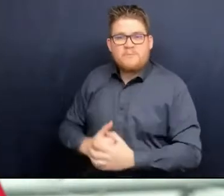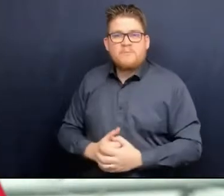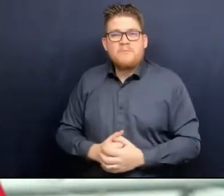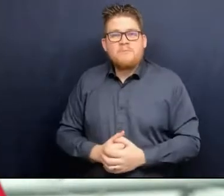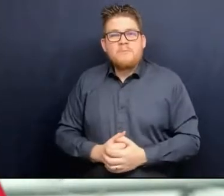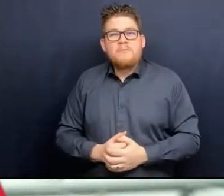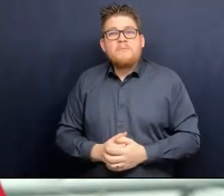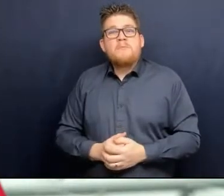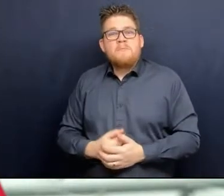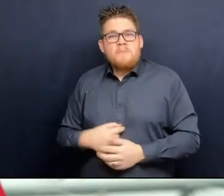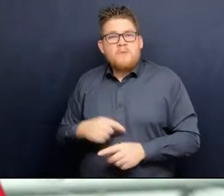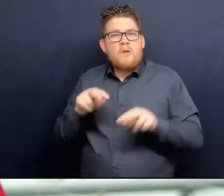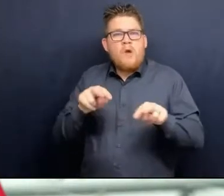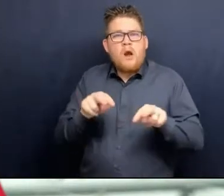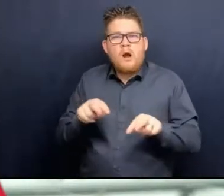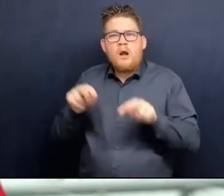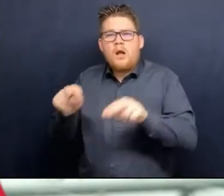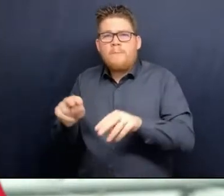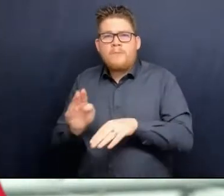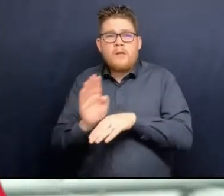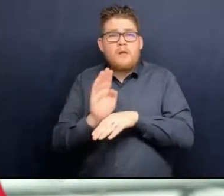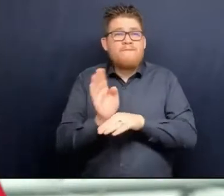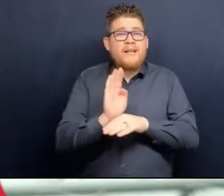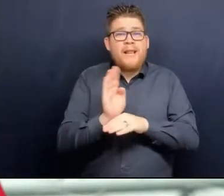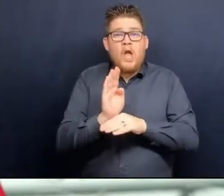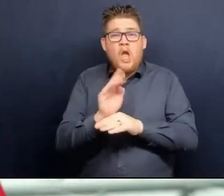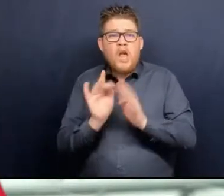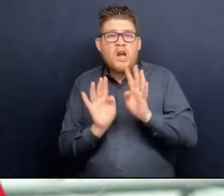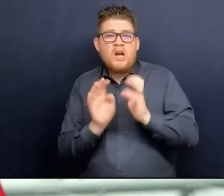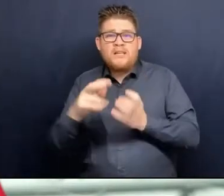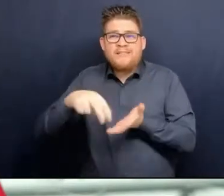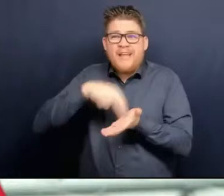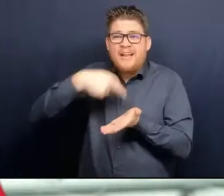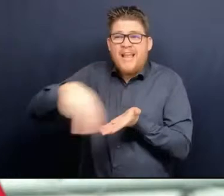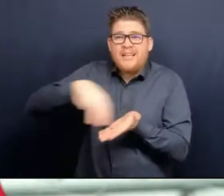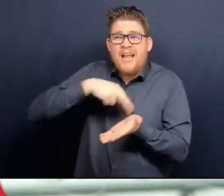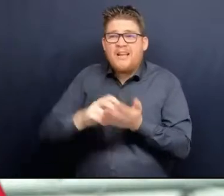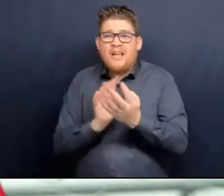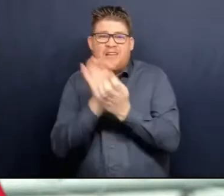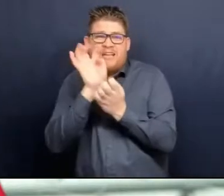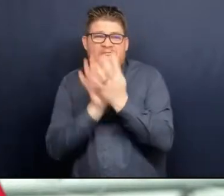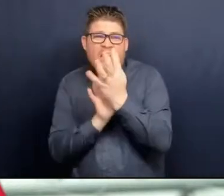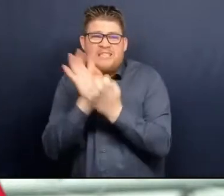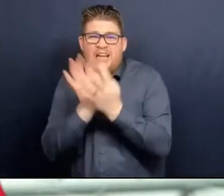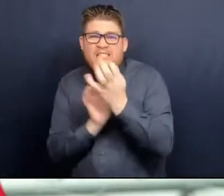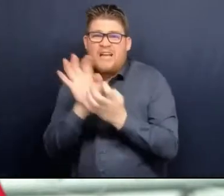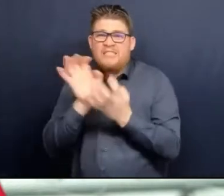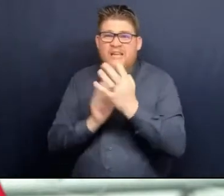like we've had before the pandemic masks off people dancing people milling around,